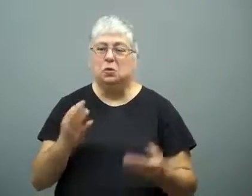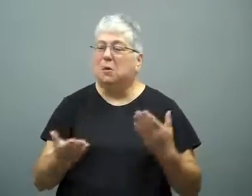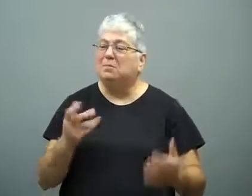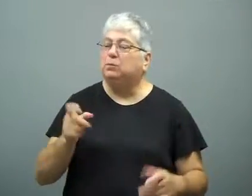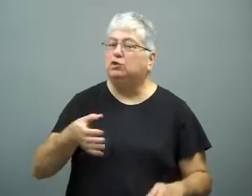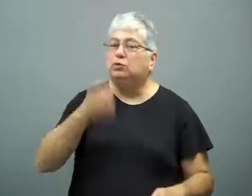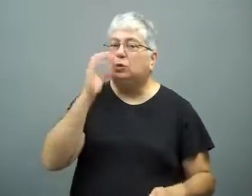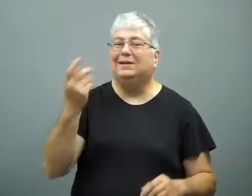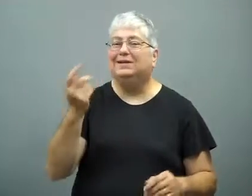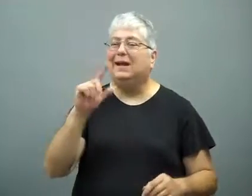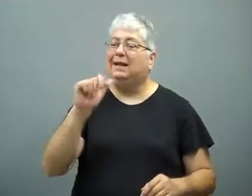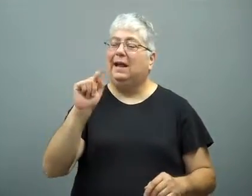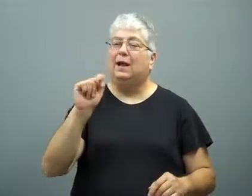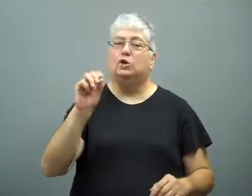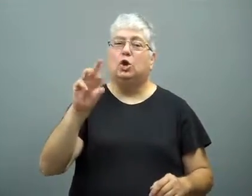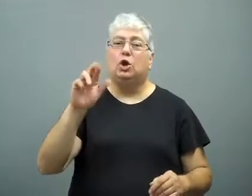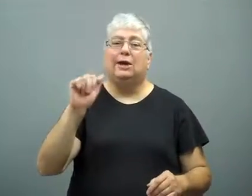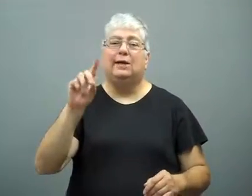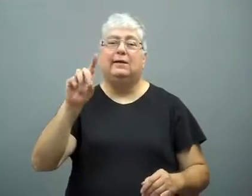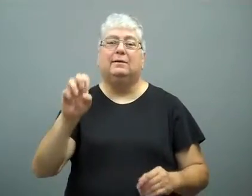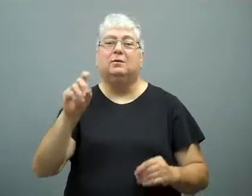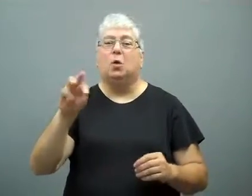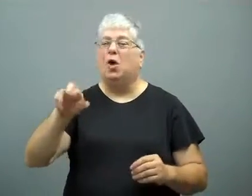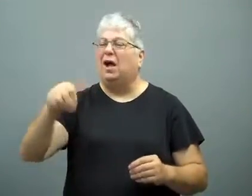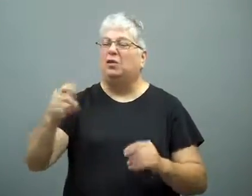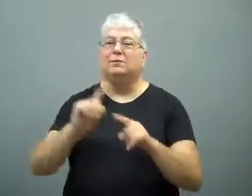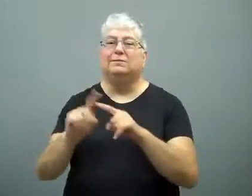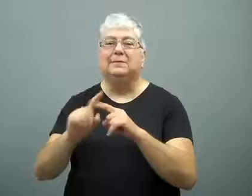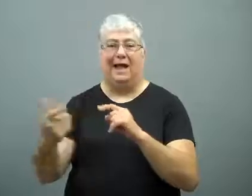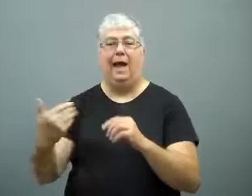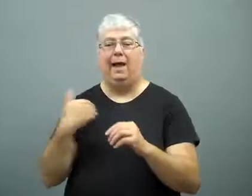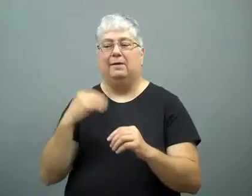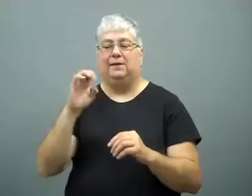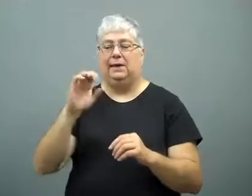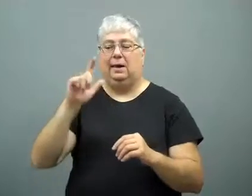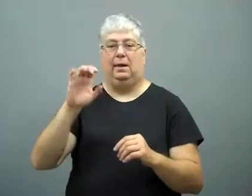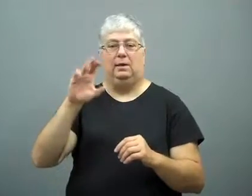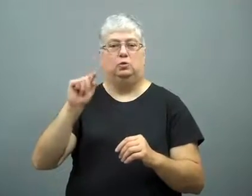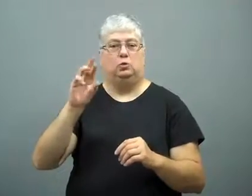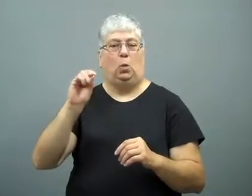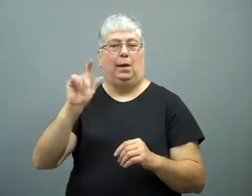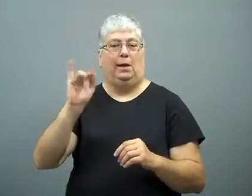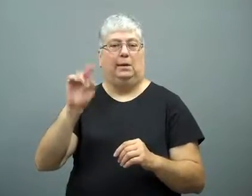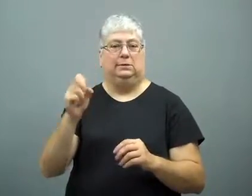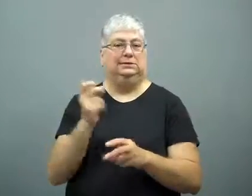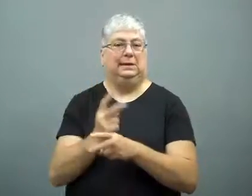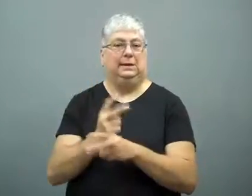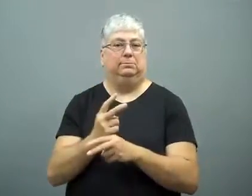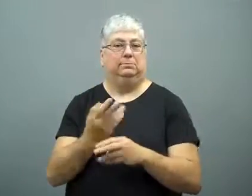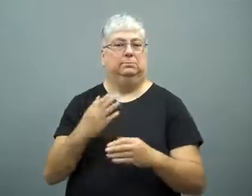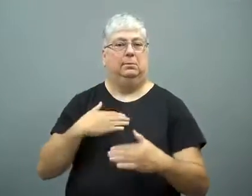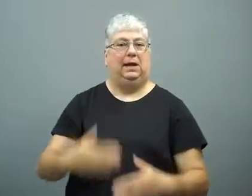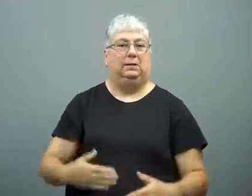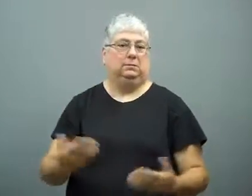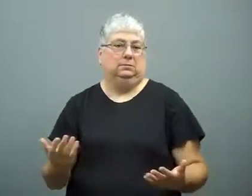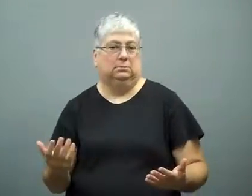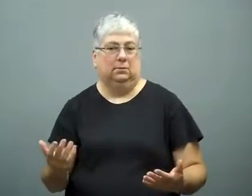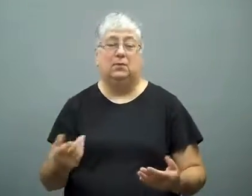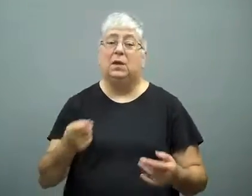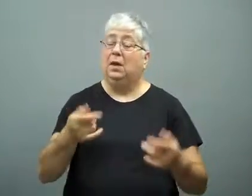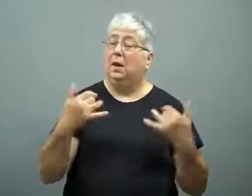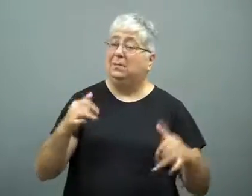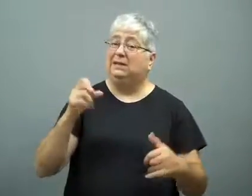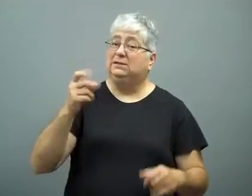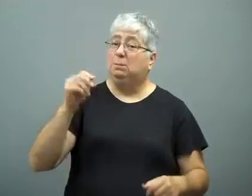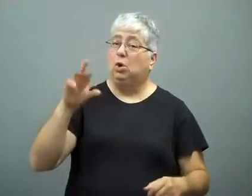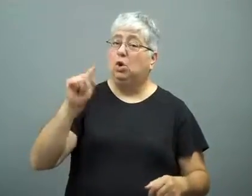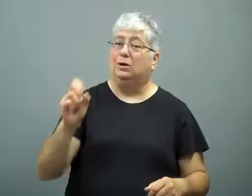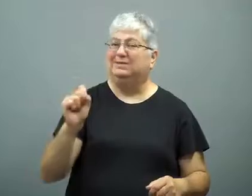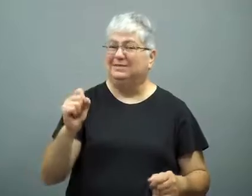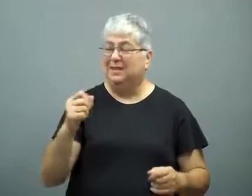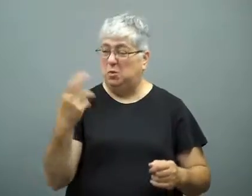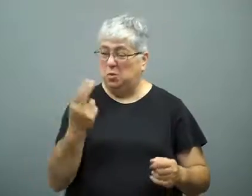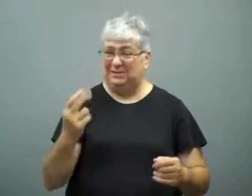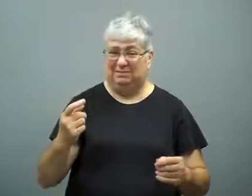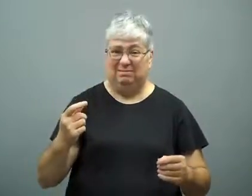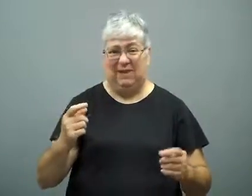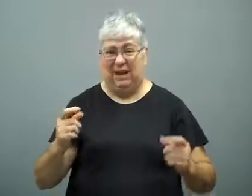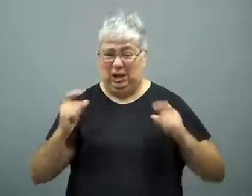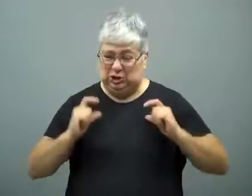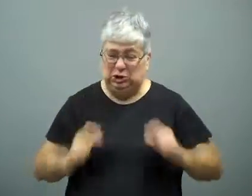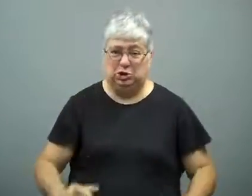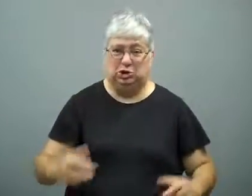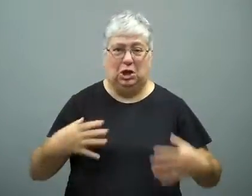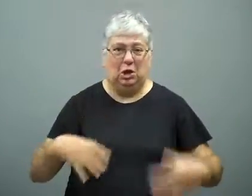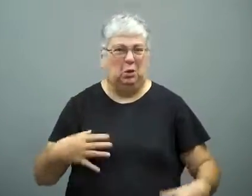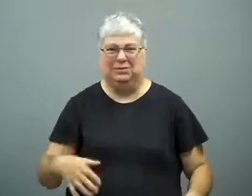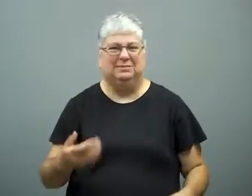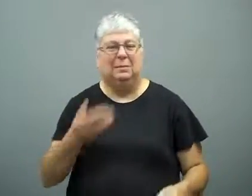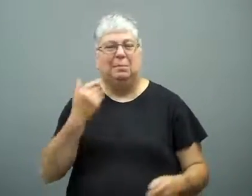Perhaps Gatorade or some other electrolyte enhanced drink will help that.